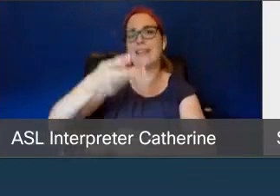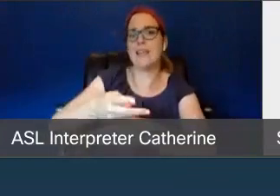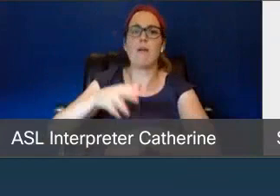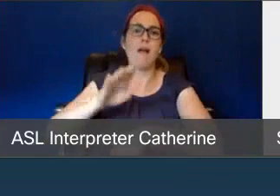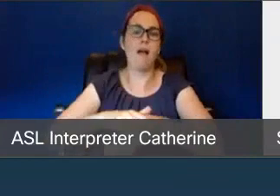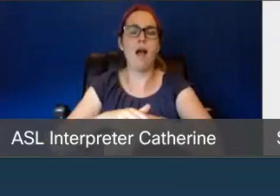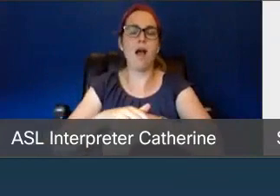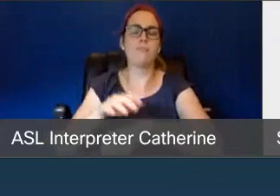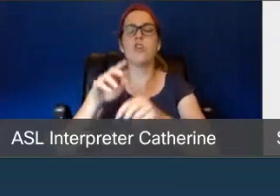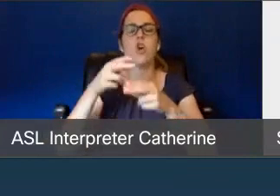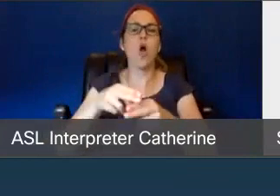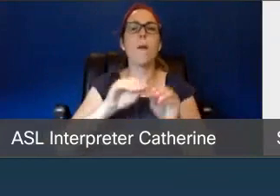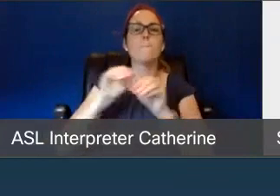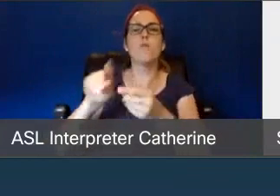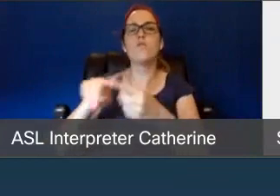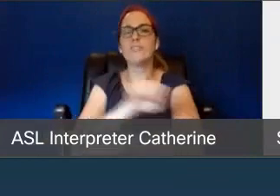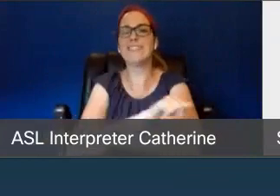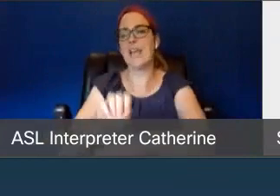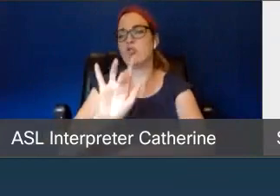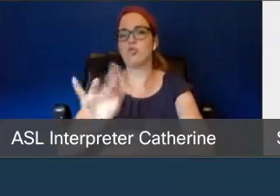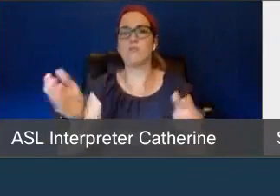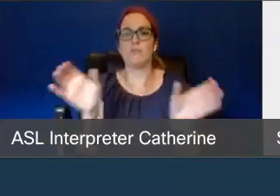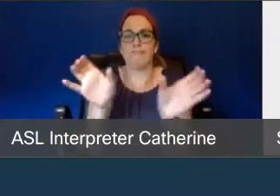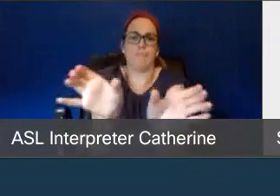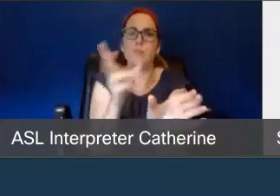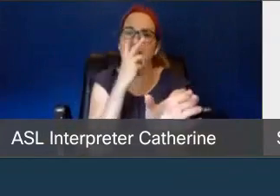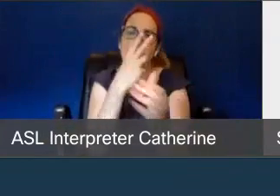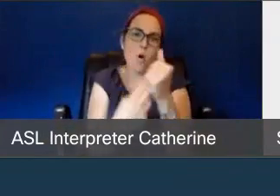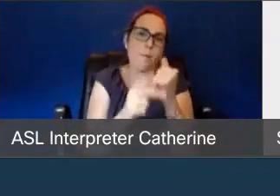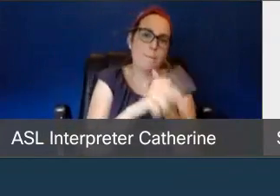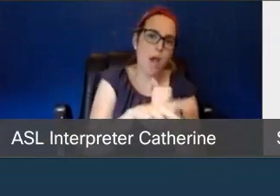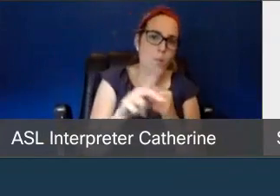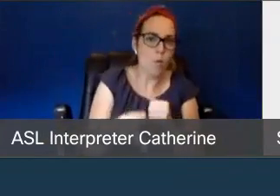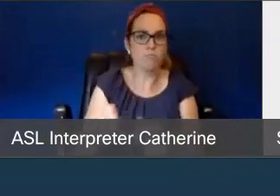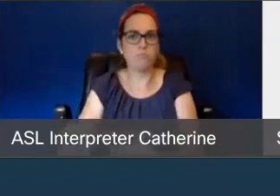and Mareike for joining us today. There's also live captioning for this event.